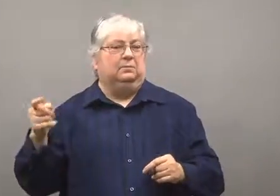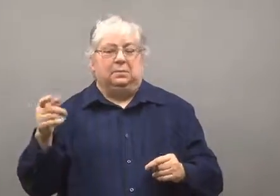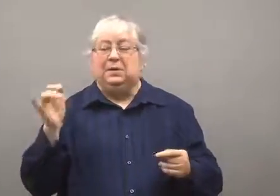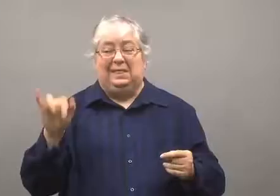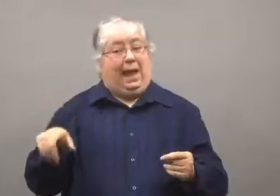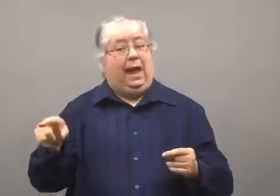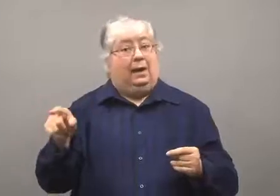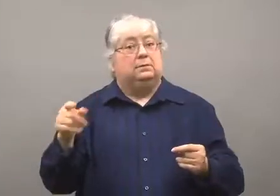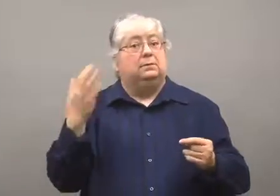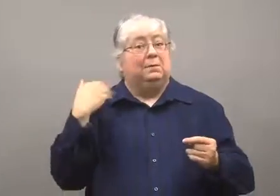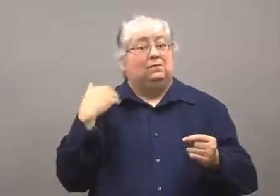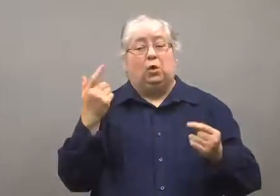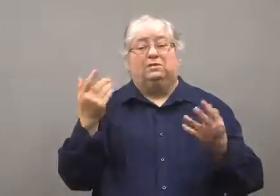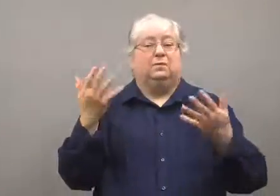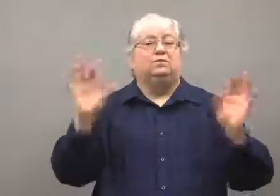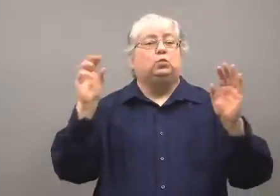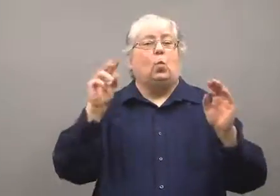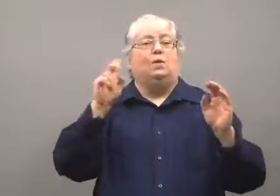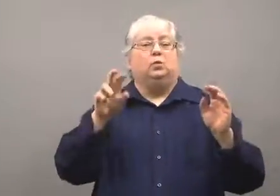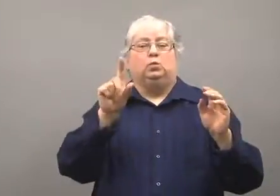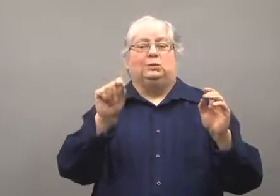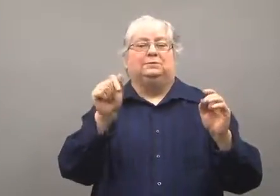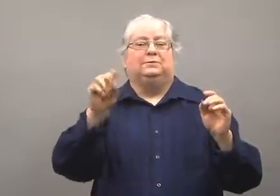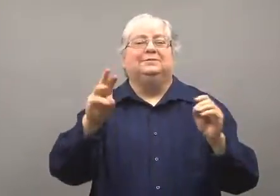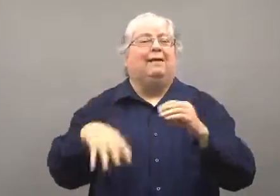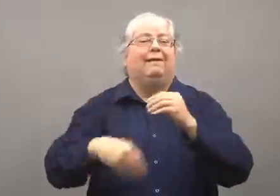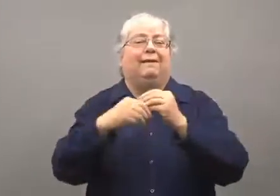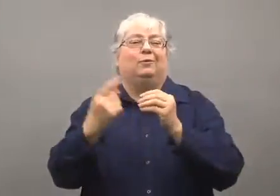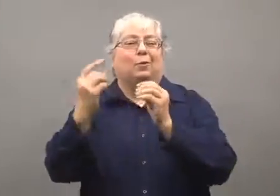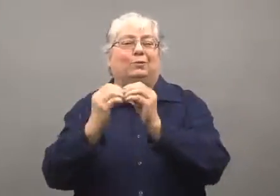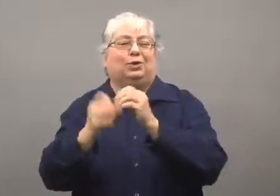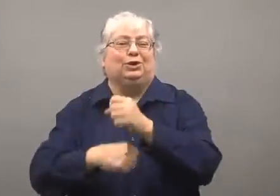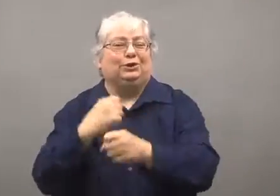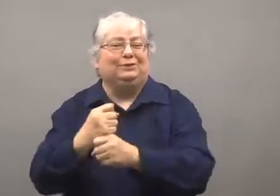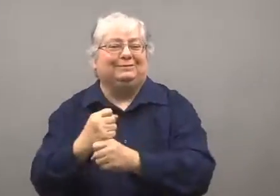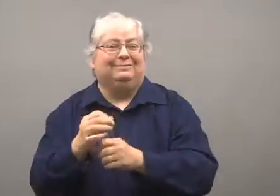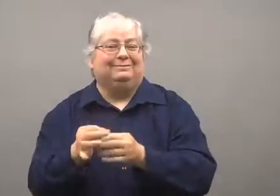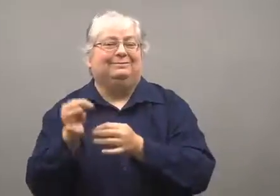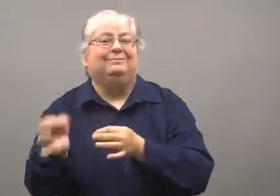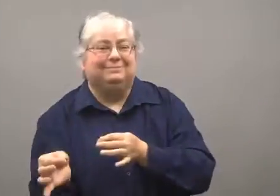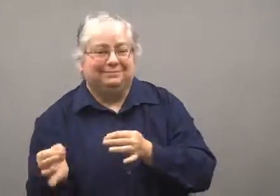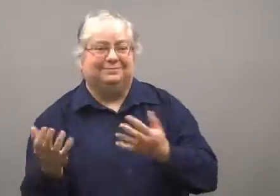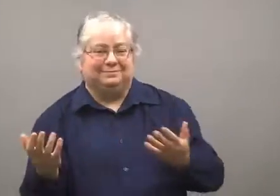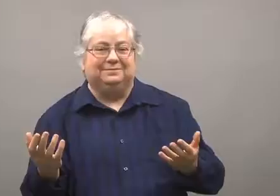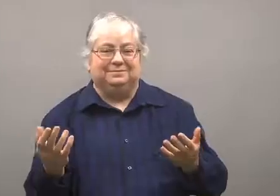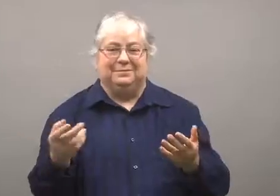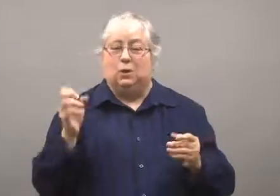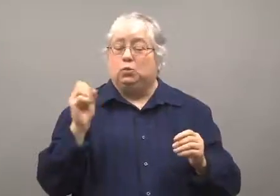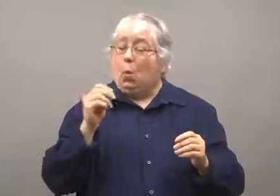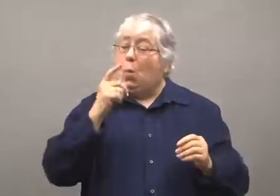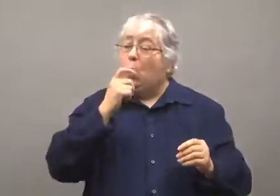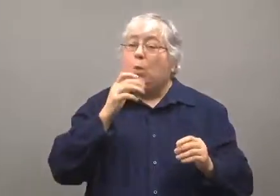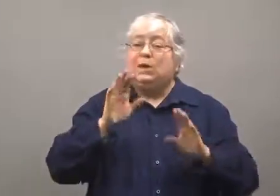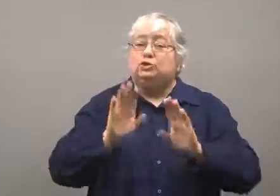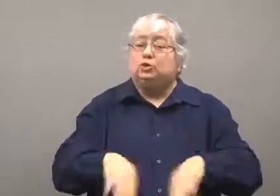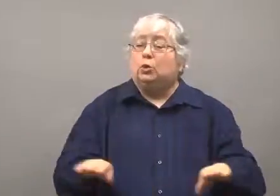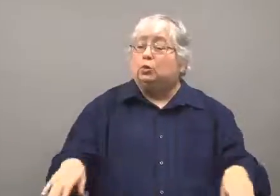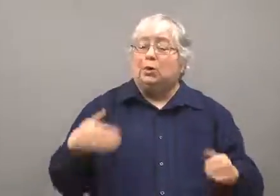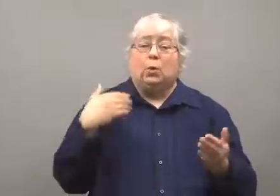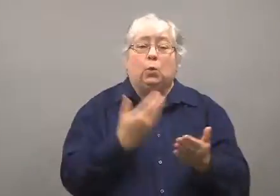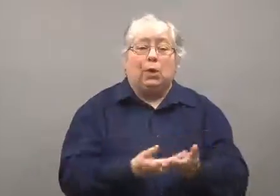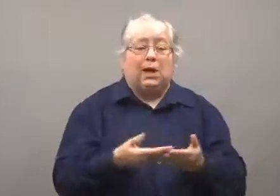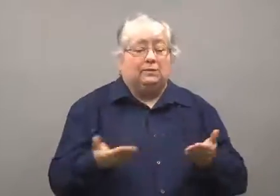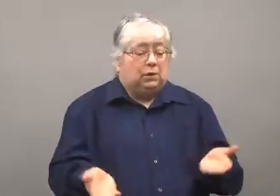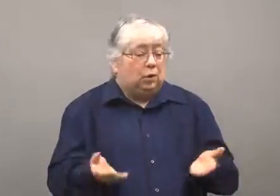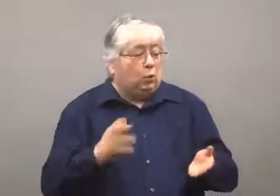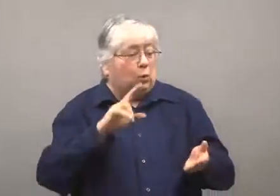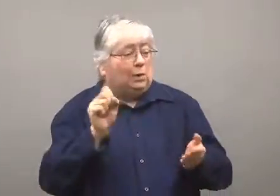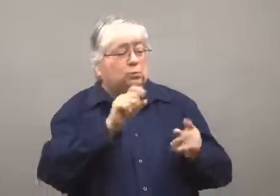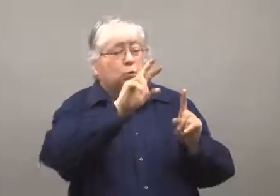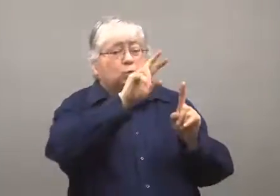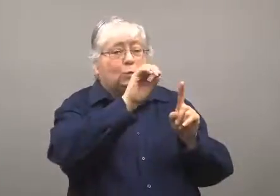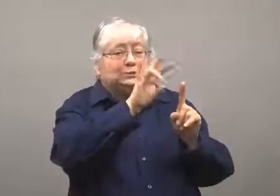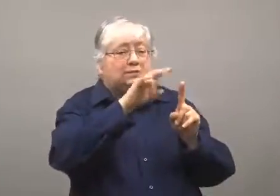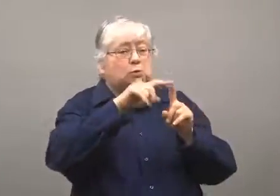The new order adds another year to this program, so it doesn't end in 2016.